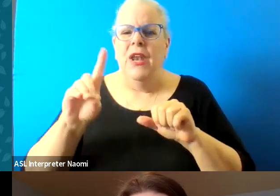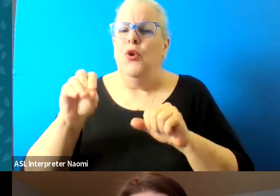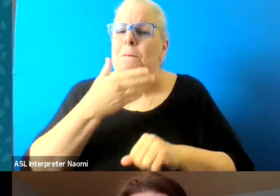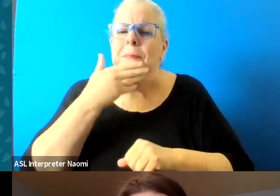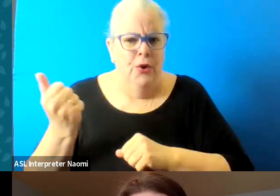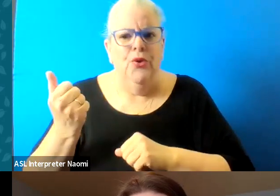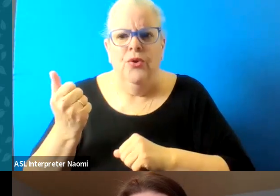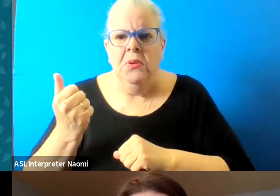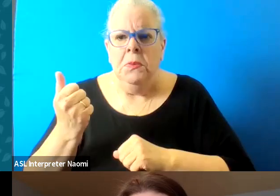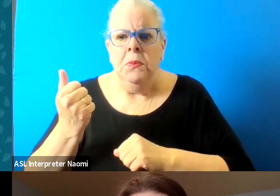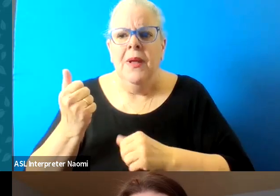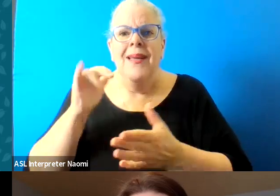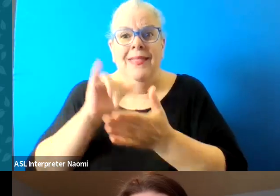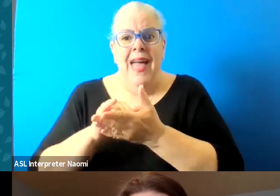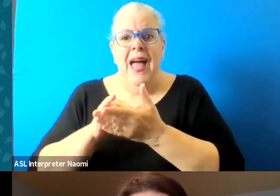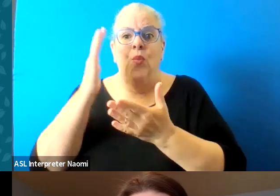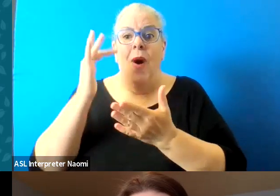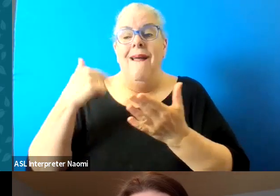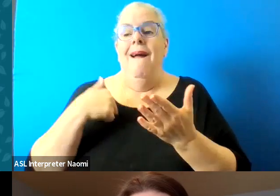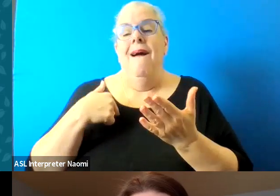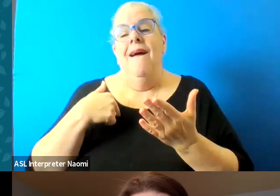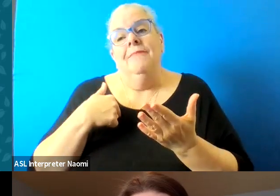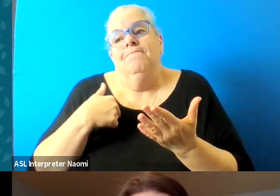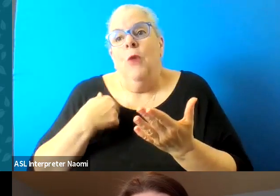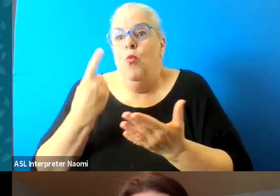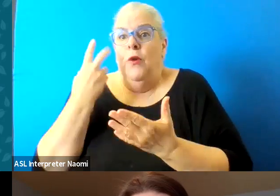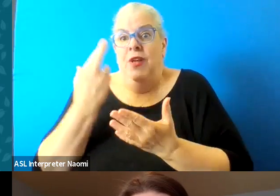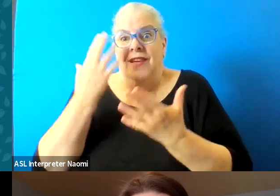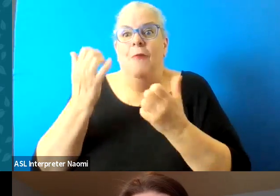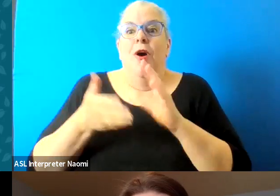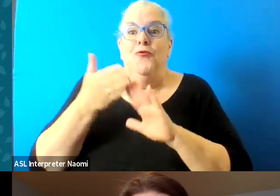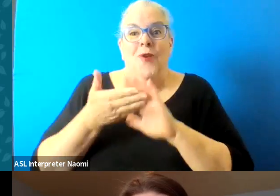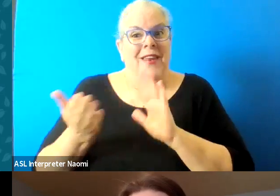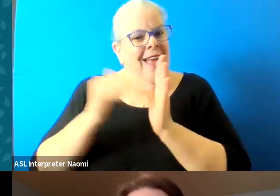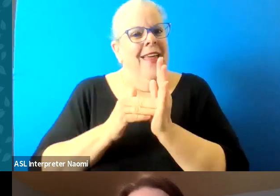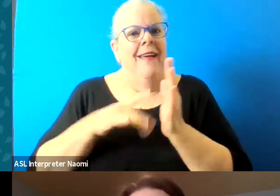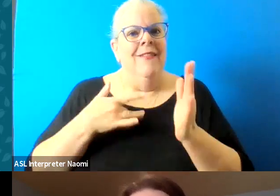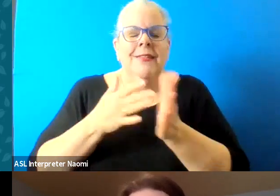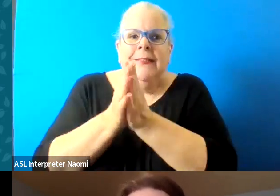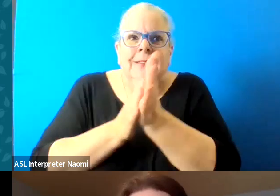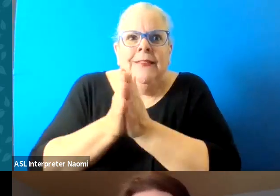And so that's why I, one reason I wanna run again is I think that, you know,